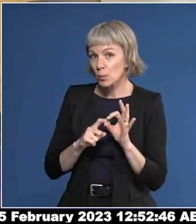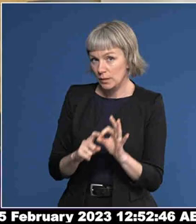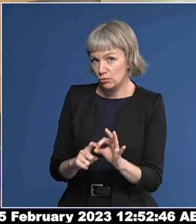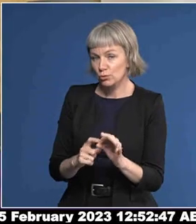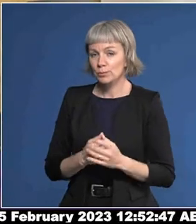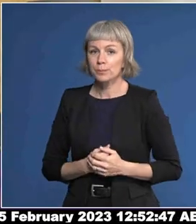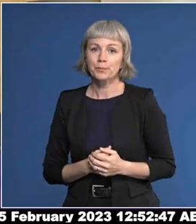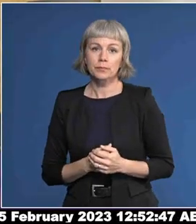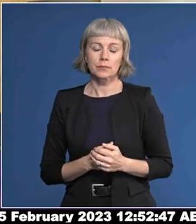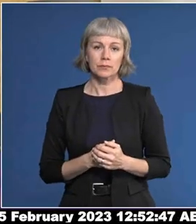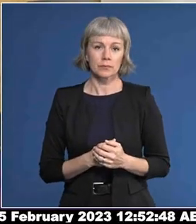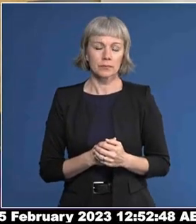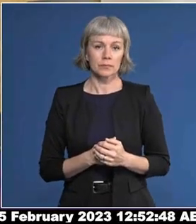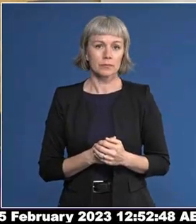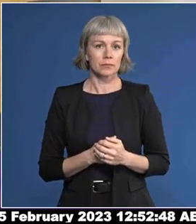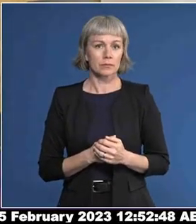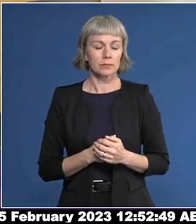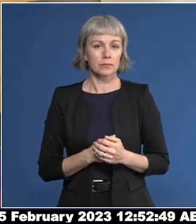structures that operate on Australian corporations.